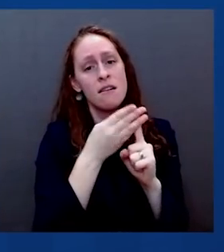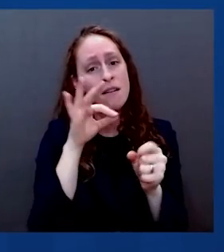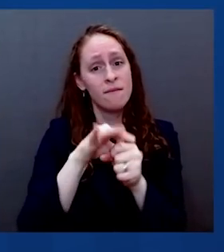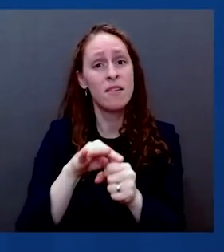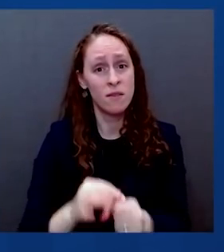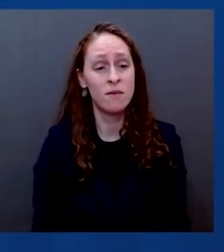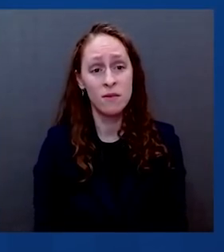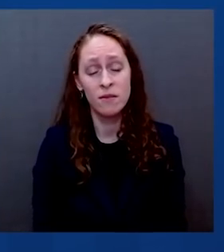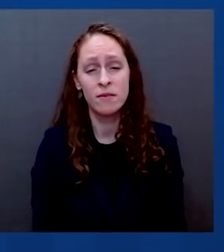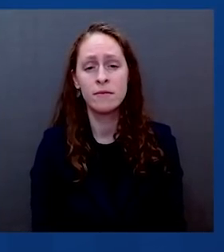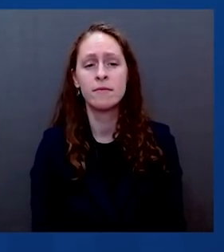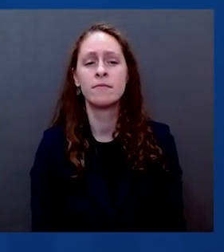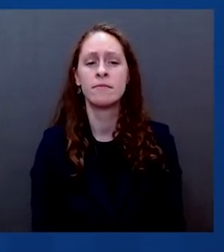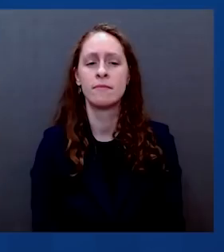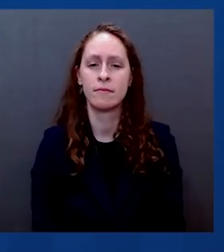by President George W. Bush.